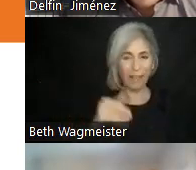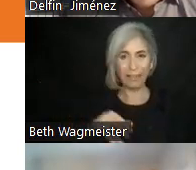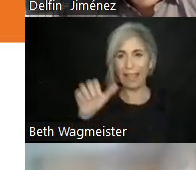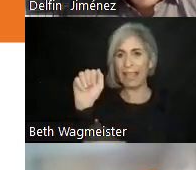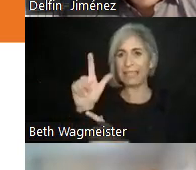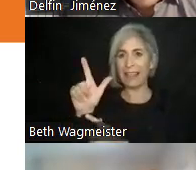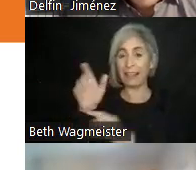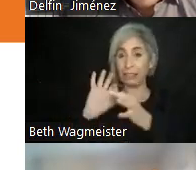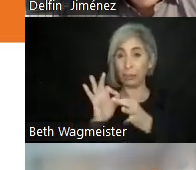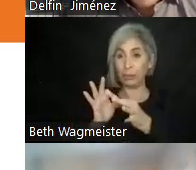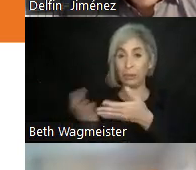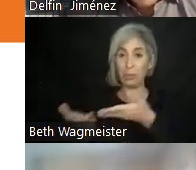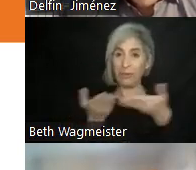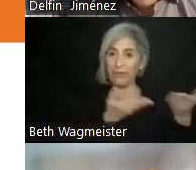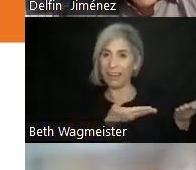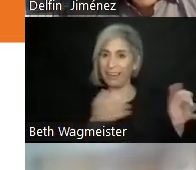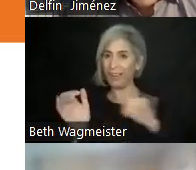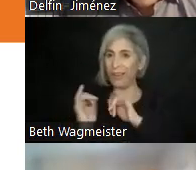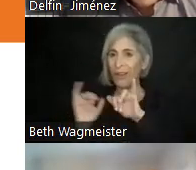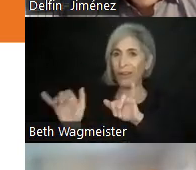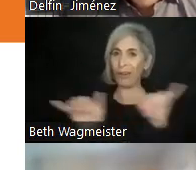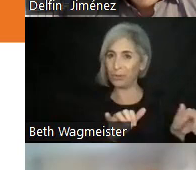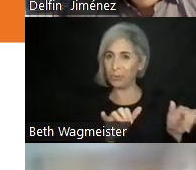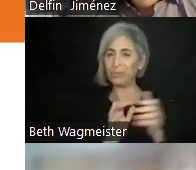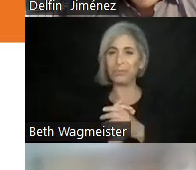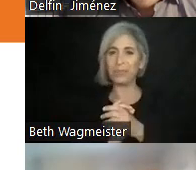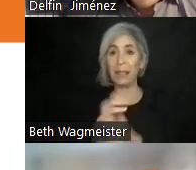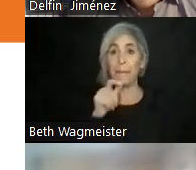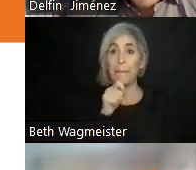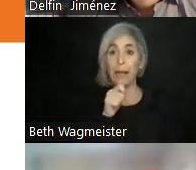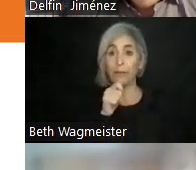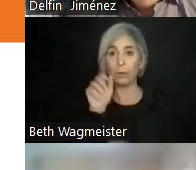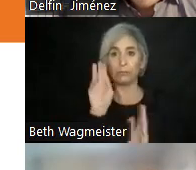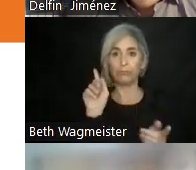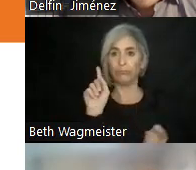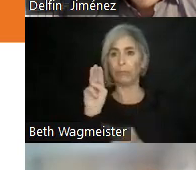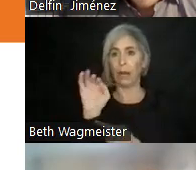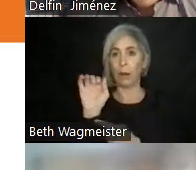is also provided. Microphones are muted to prevent any background noise or disruptions.